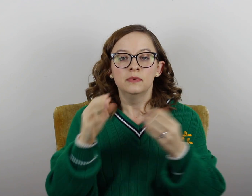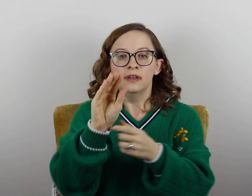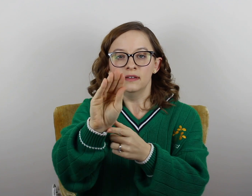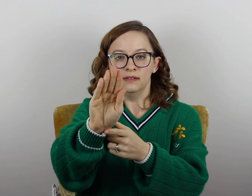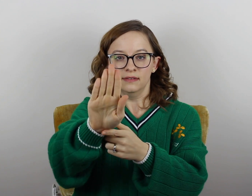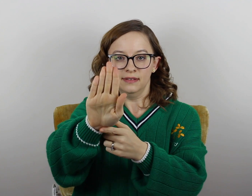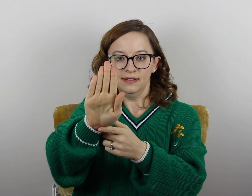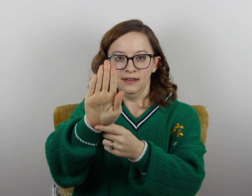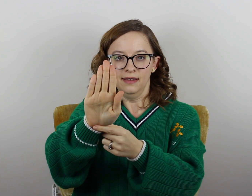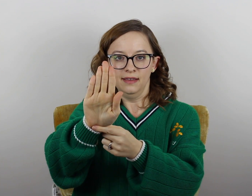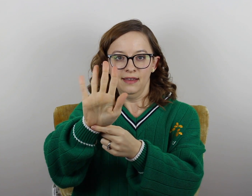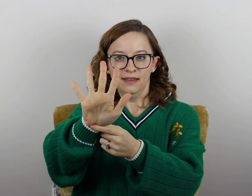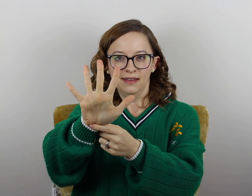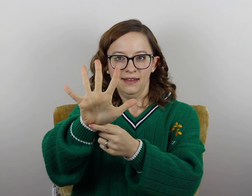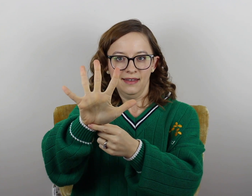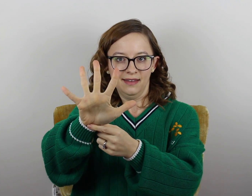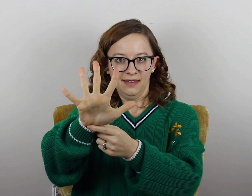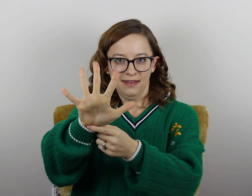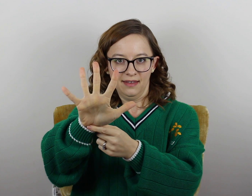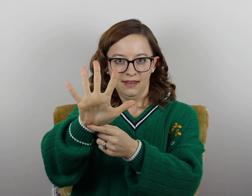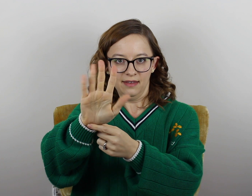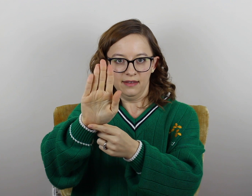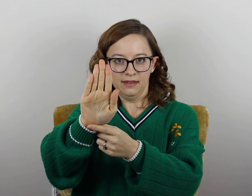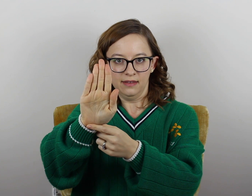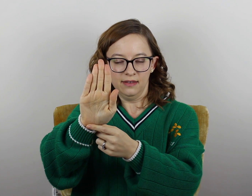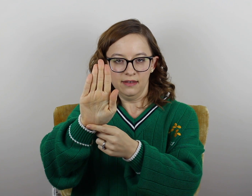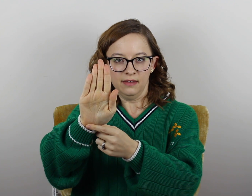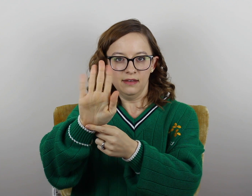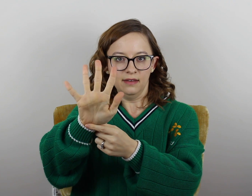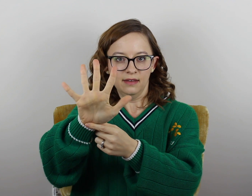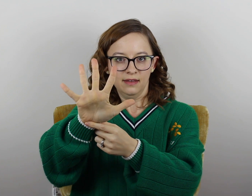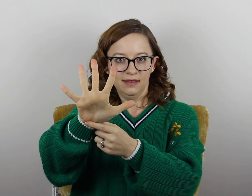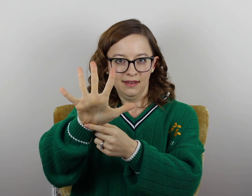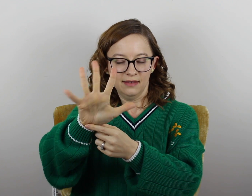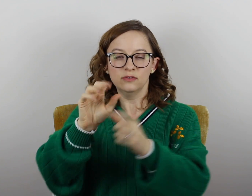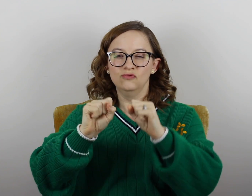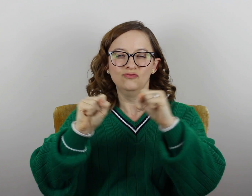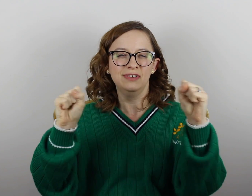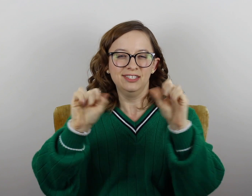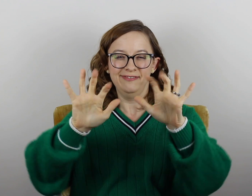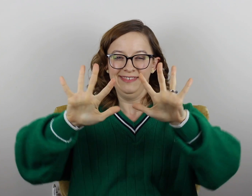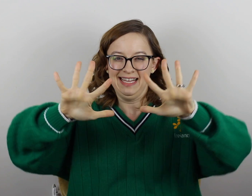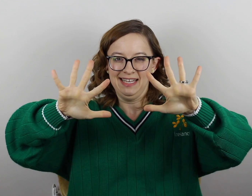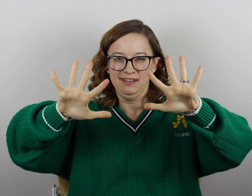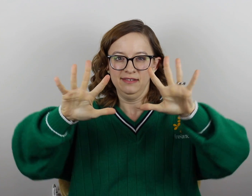The next stretch is opening and closing your fingers. So just open, stretch them and close them.